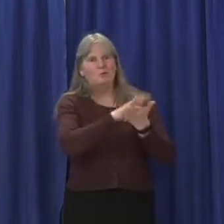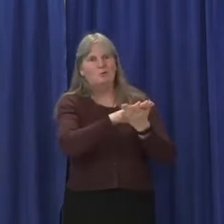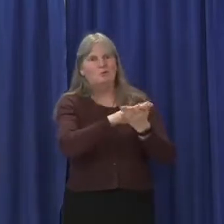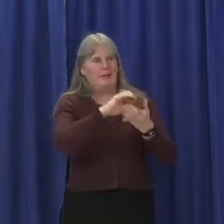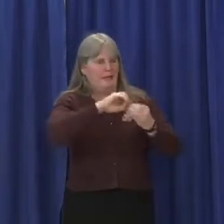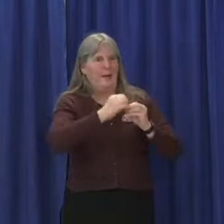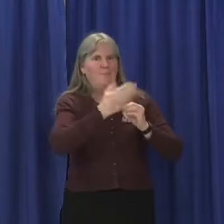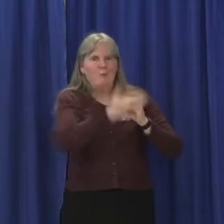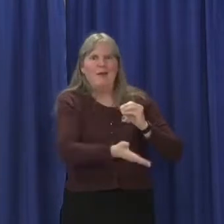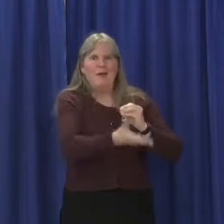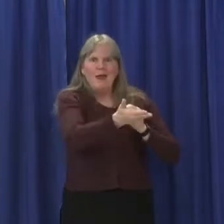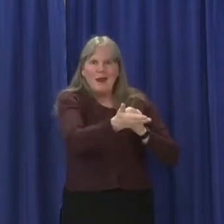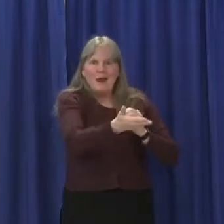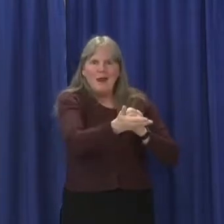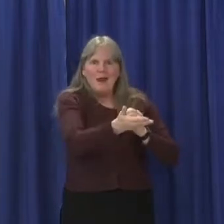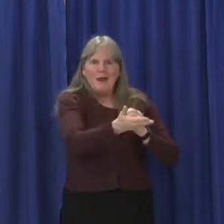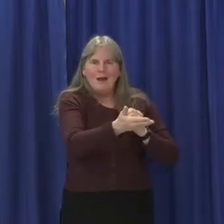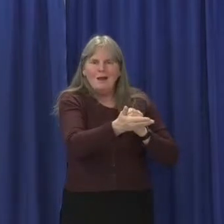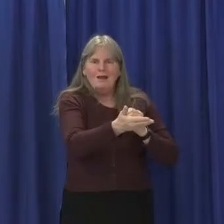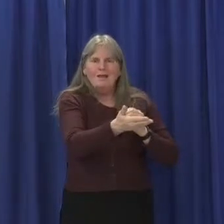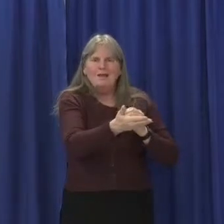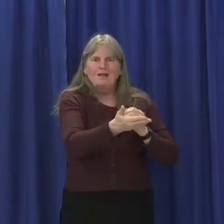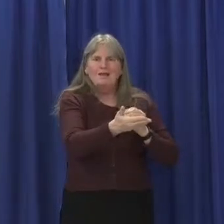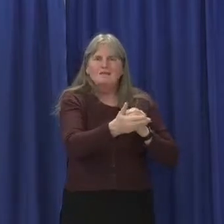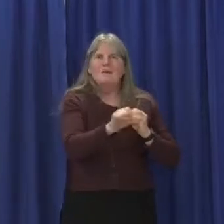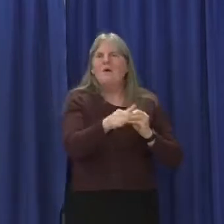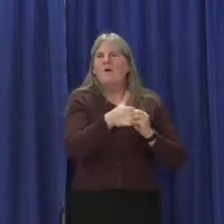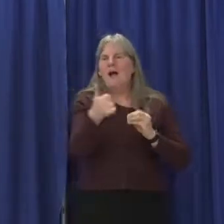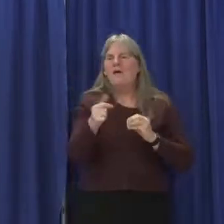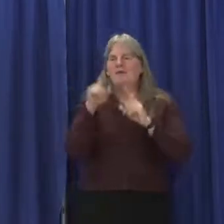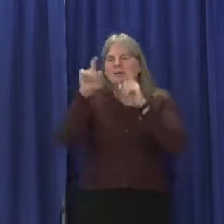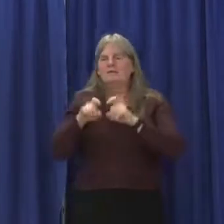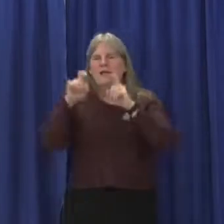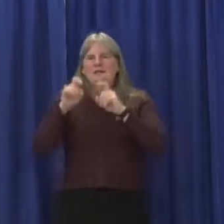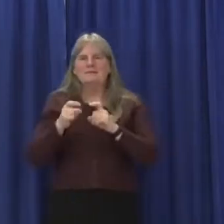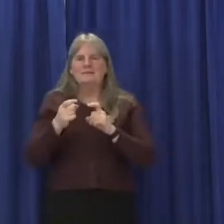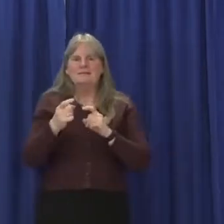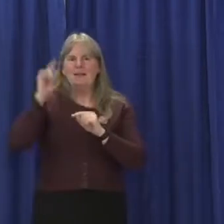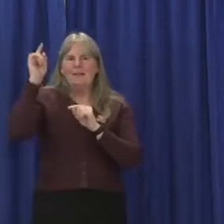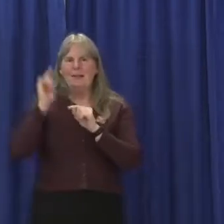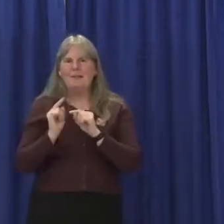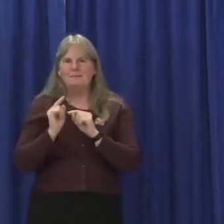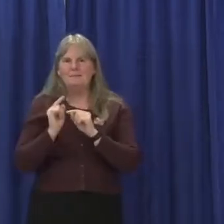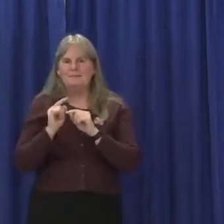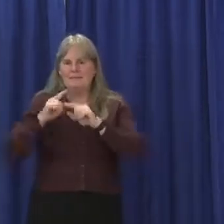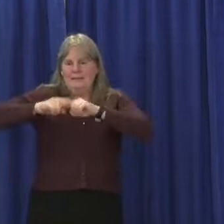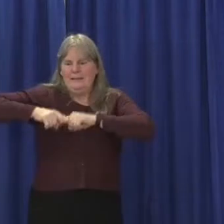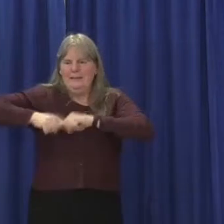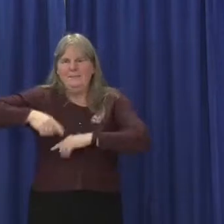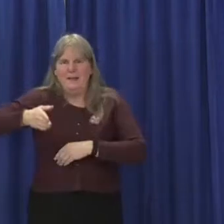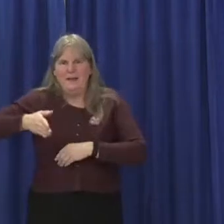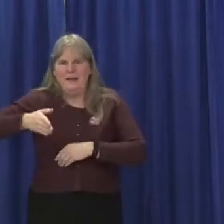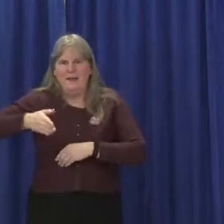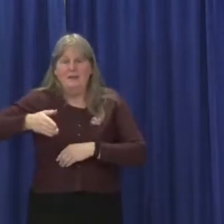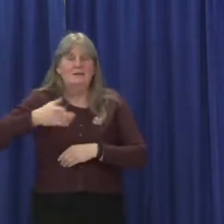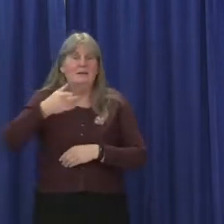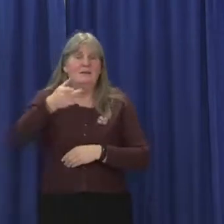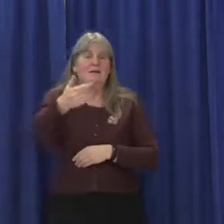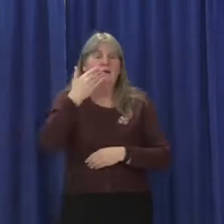scale down on the other system. Because to recognize a serious situation where there's an outbreak or a large number of